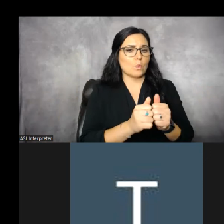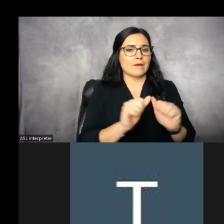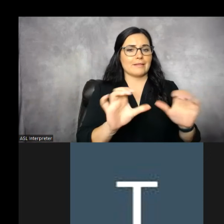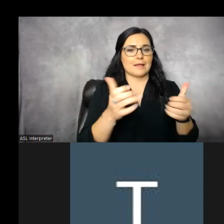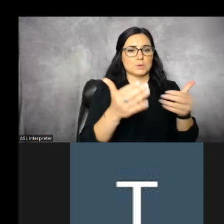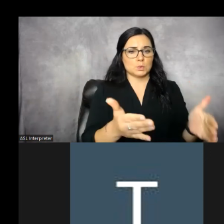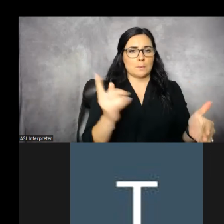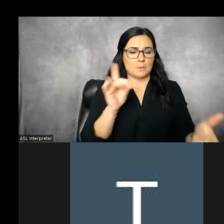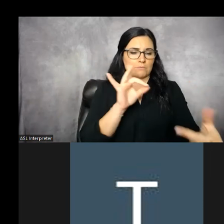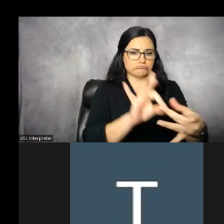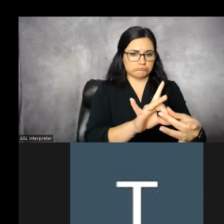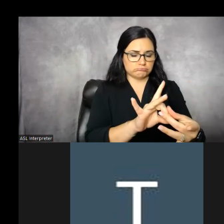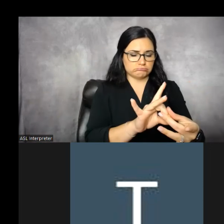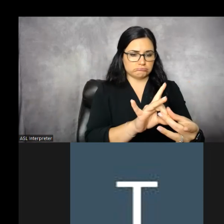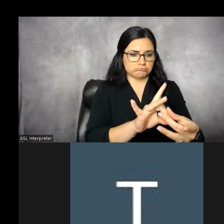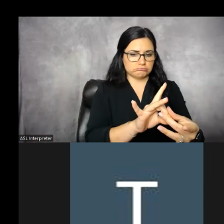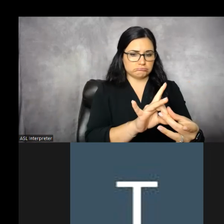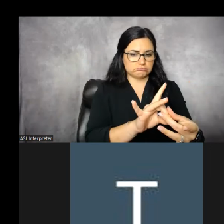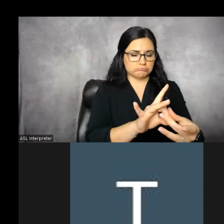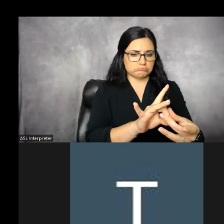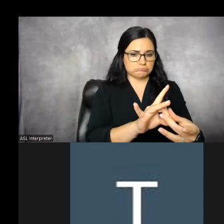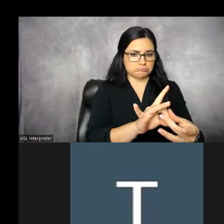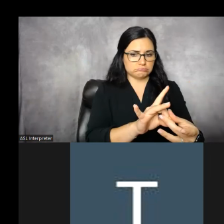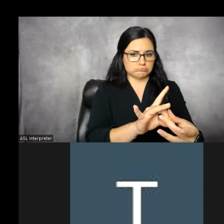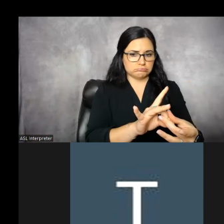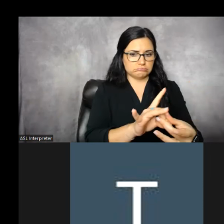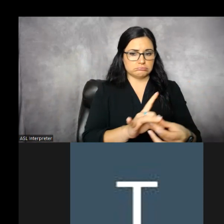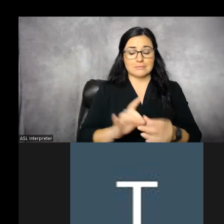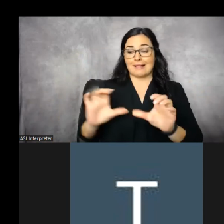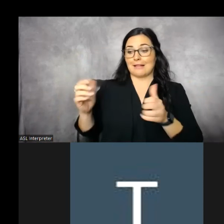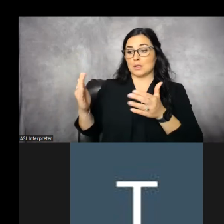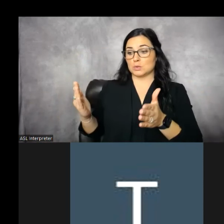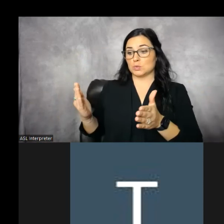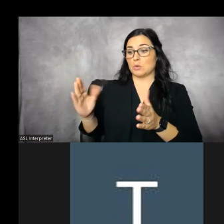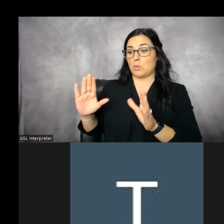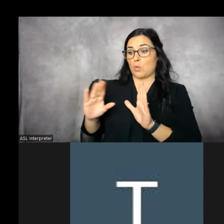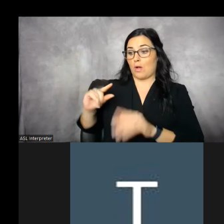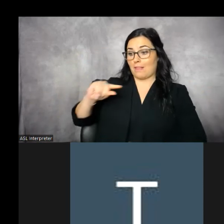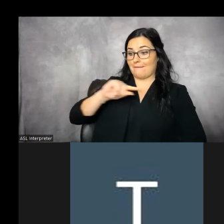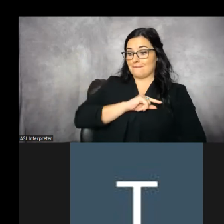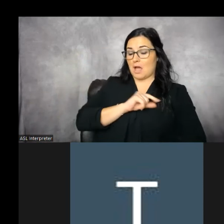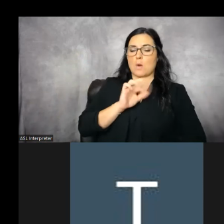with the sound field in a classroom. Would one classroom qualify for that? Or would that have to be all classrooms